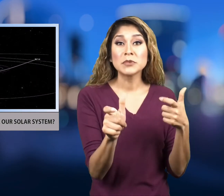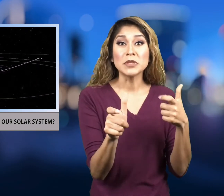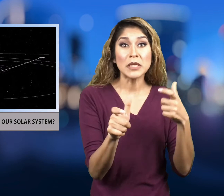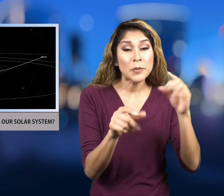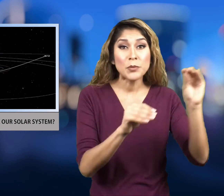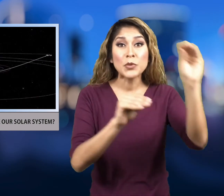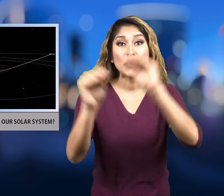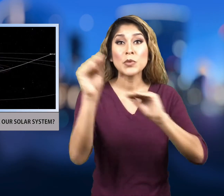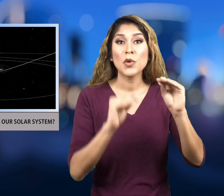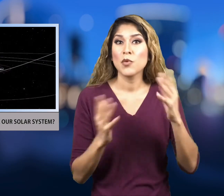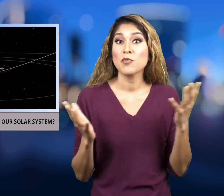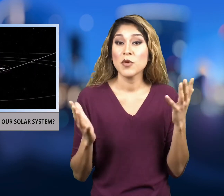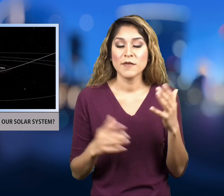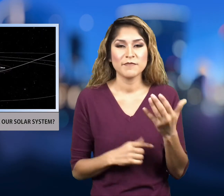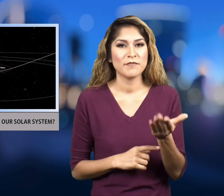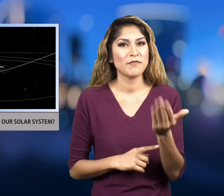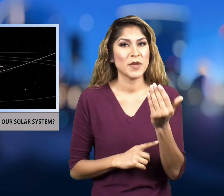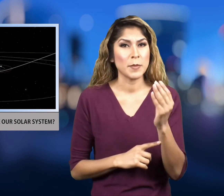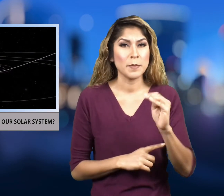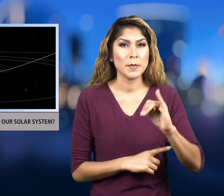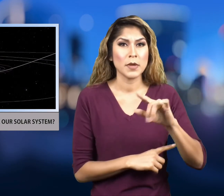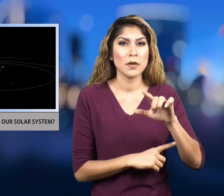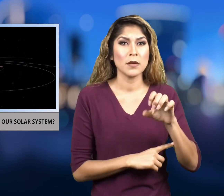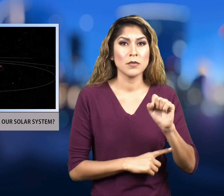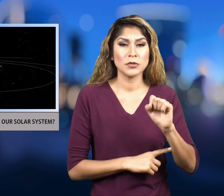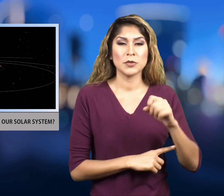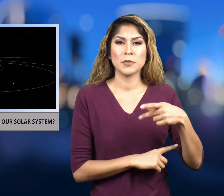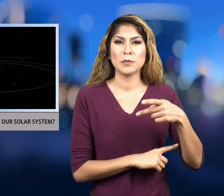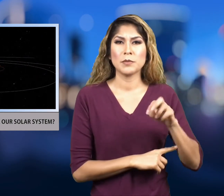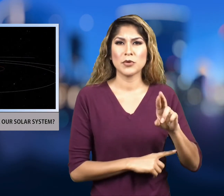more than 15 miles per second.